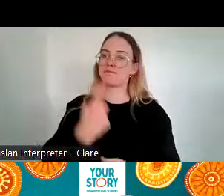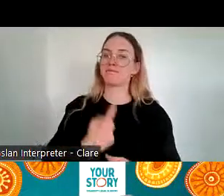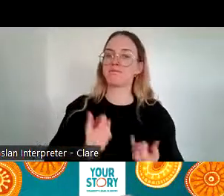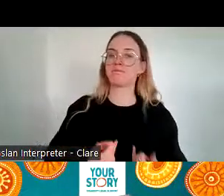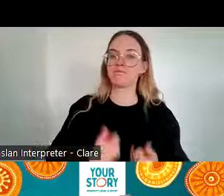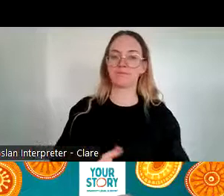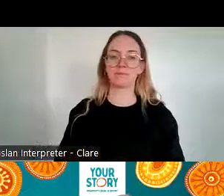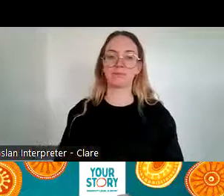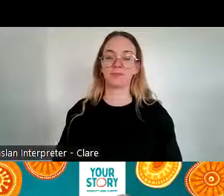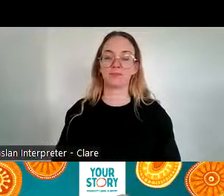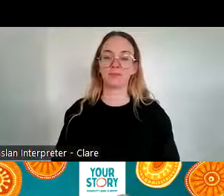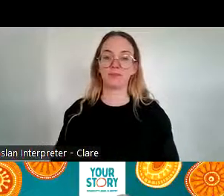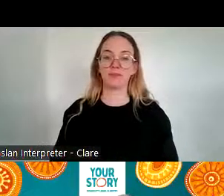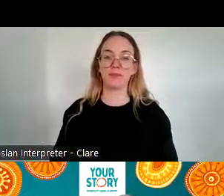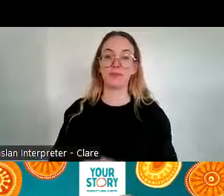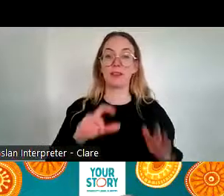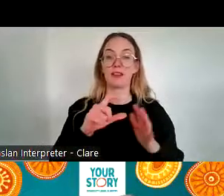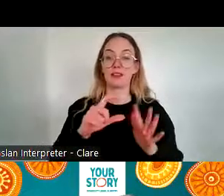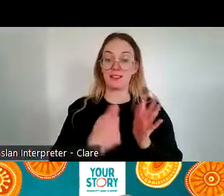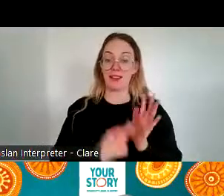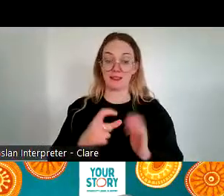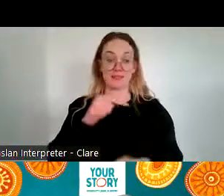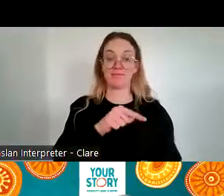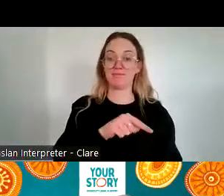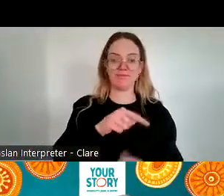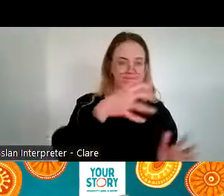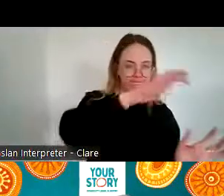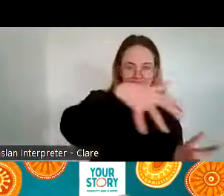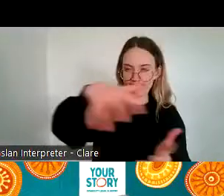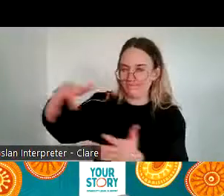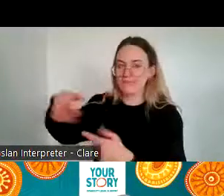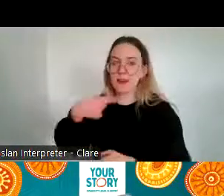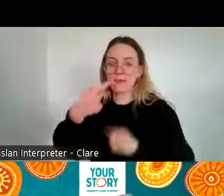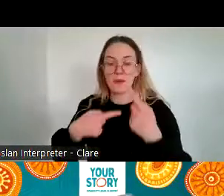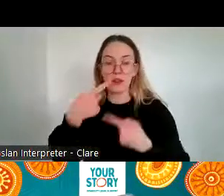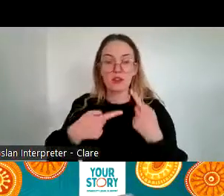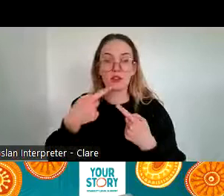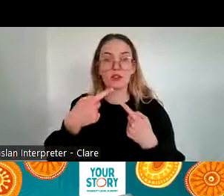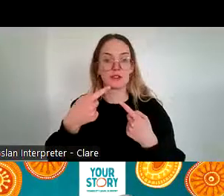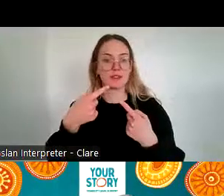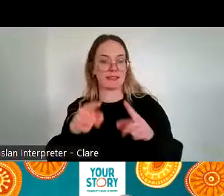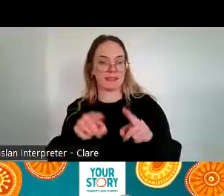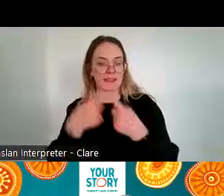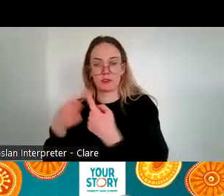The Disability Royal Commission is gathering its information in a variety of different ways through